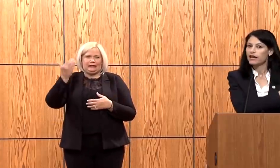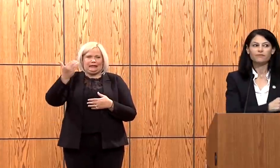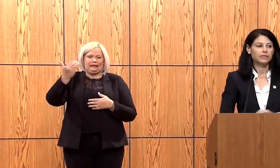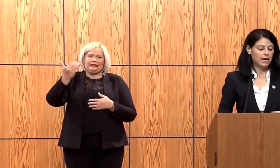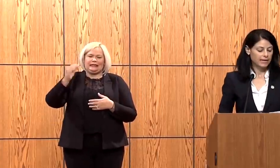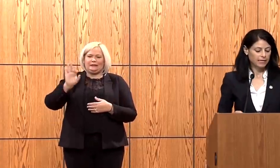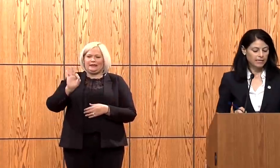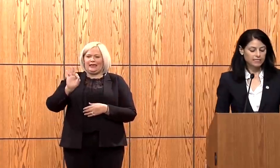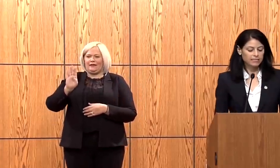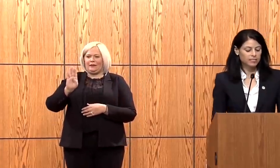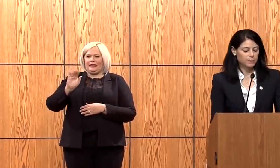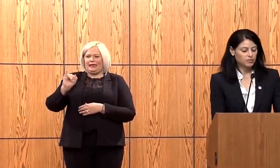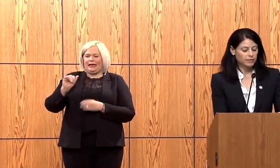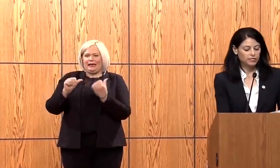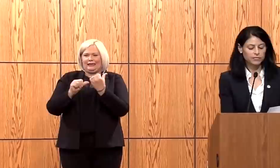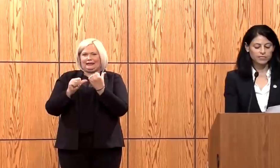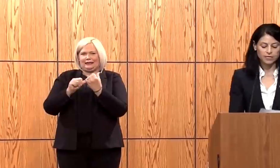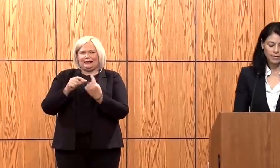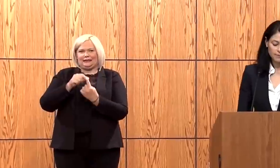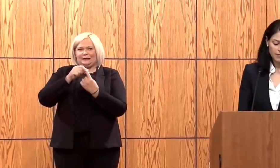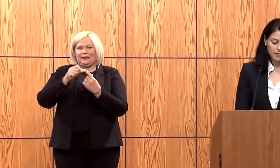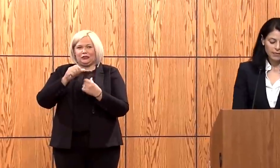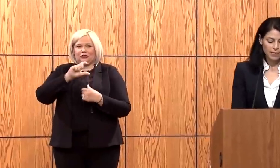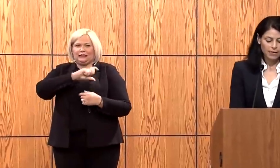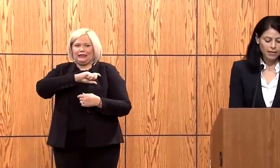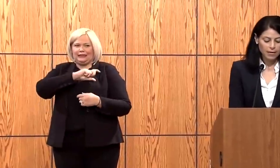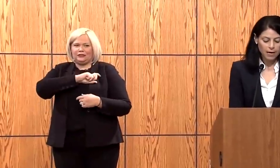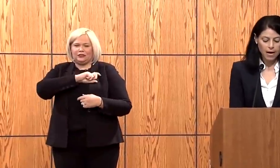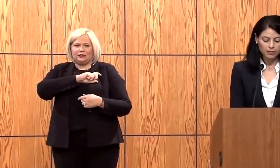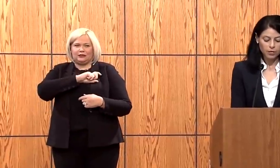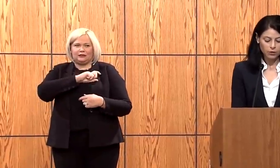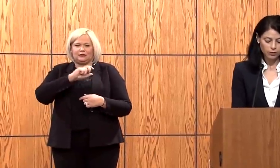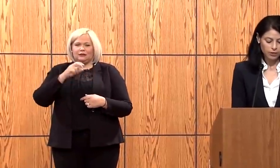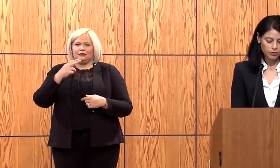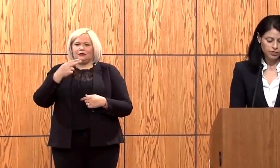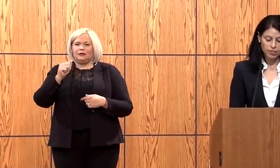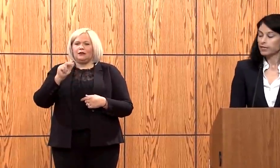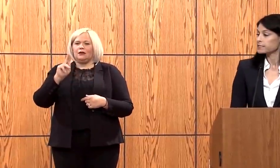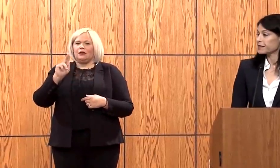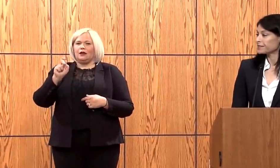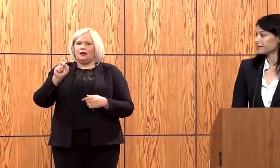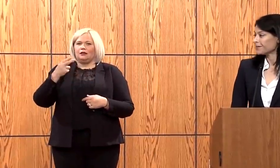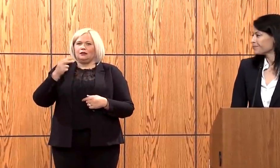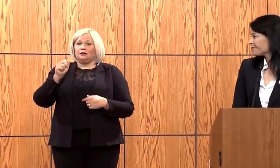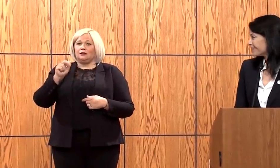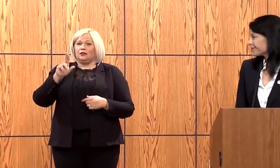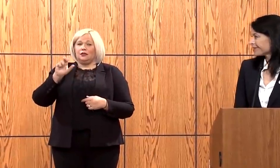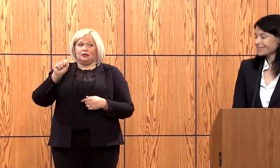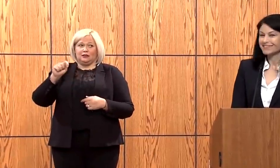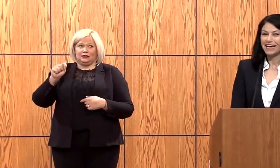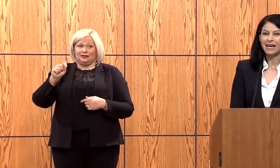OKAY. WELL, UNFORTUNATELY IT APPEARS WELL, UNFORTUNATELY IT APPEARS AS THOUGH FBI ASSISTANT SPECIAL